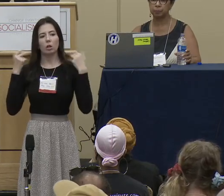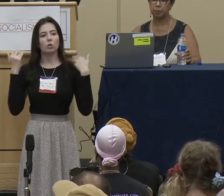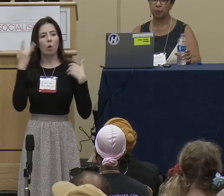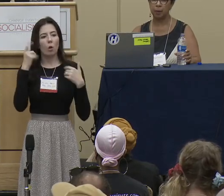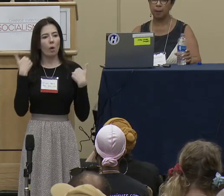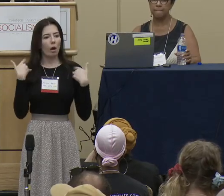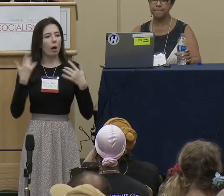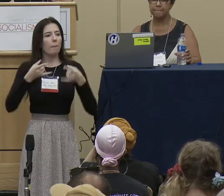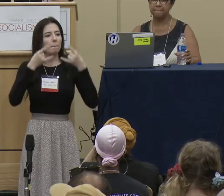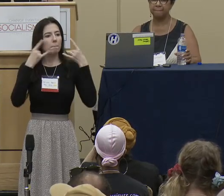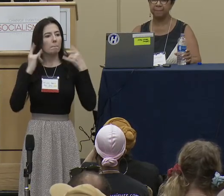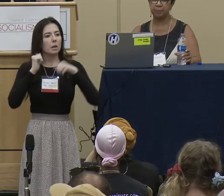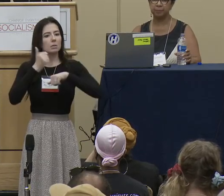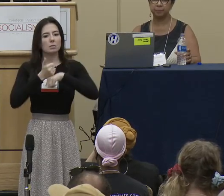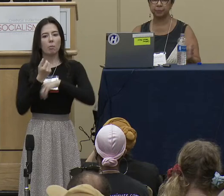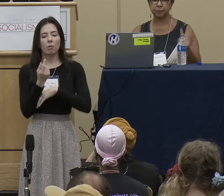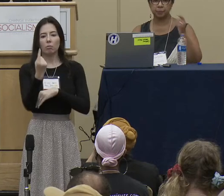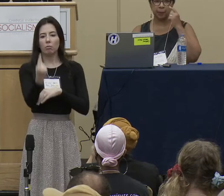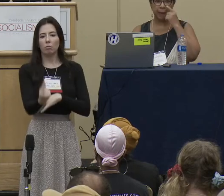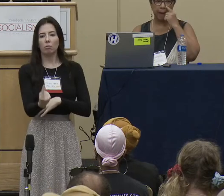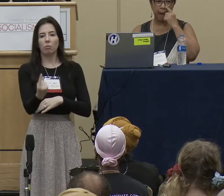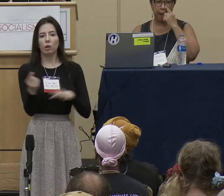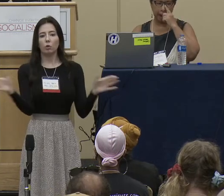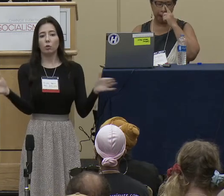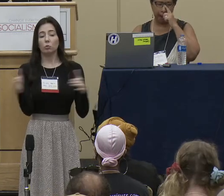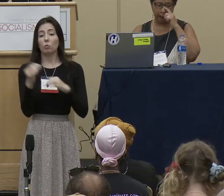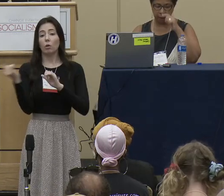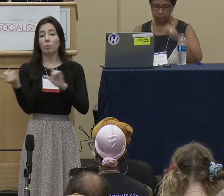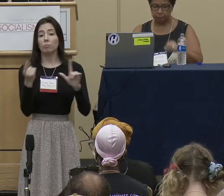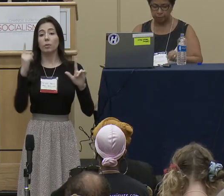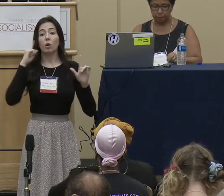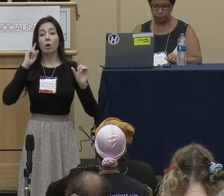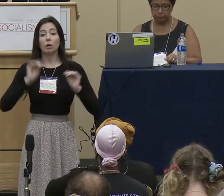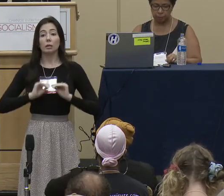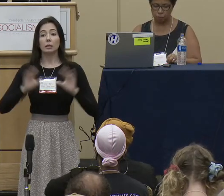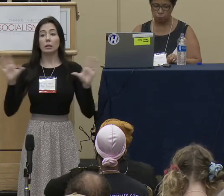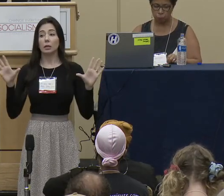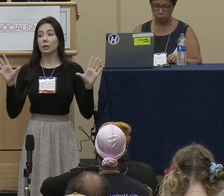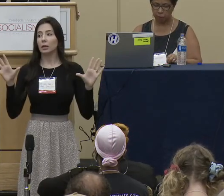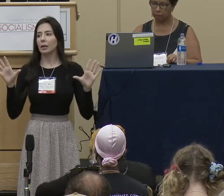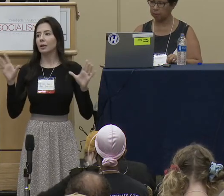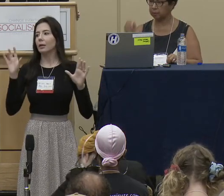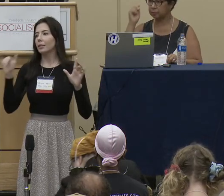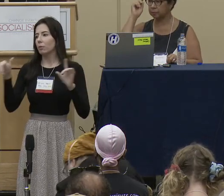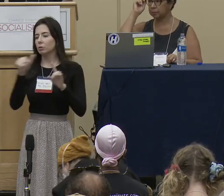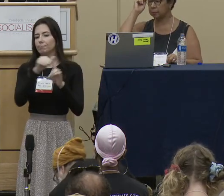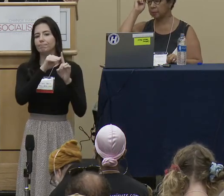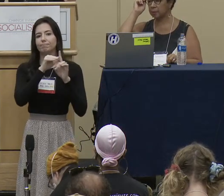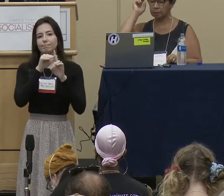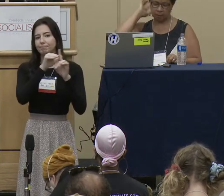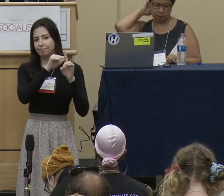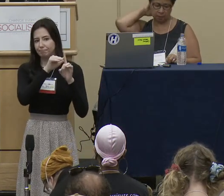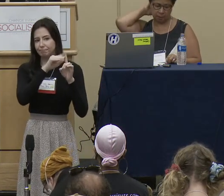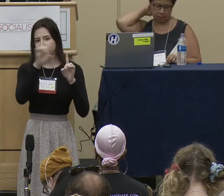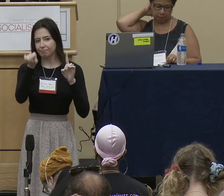mask on. That is why we have mics set up in the room, so that we can all be heard clearly while wearing our masks